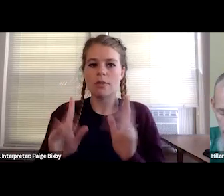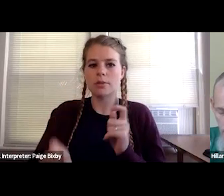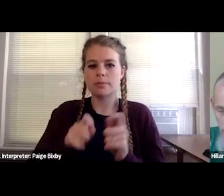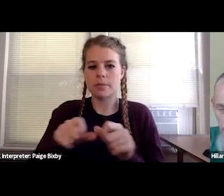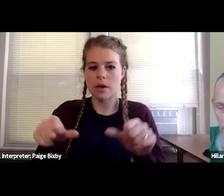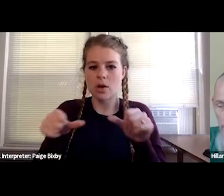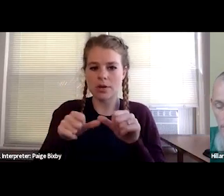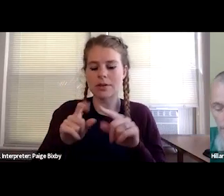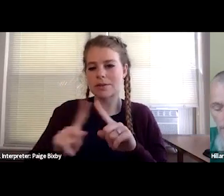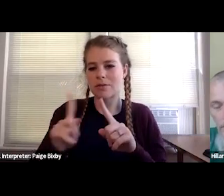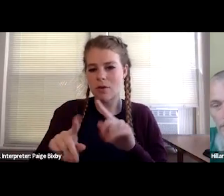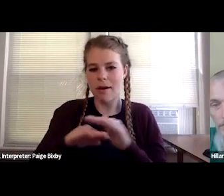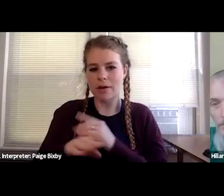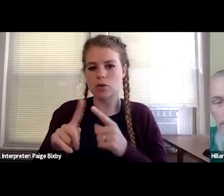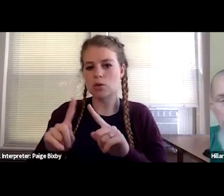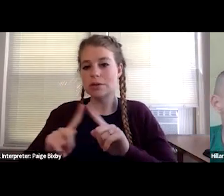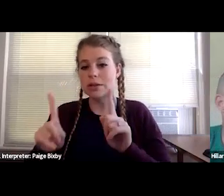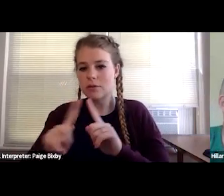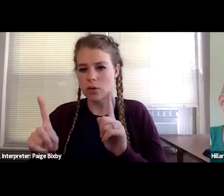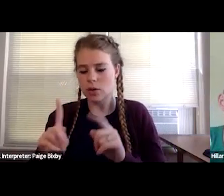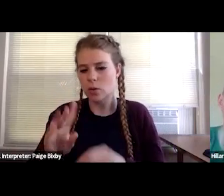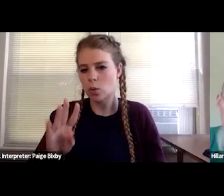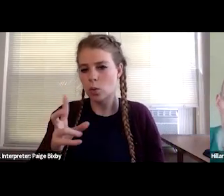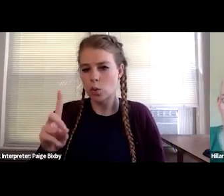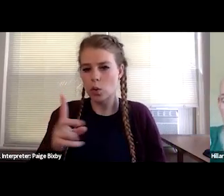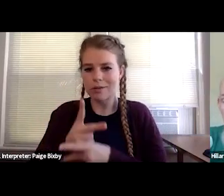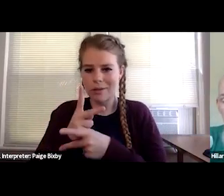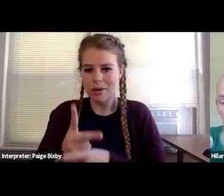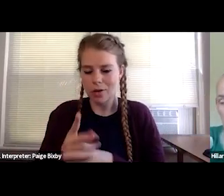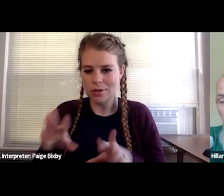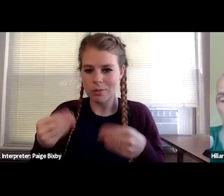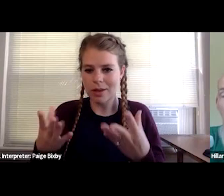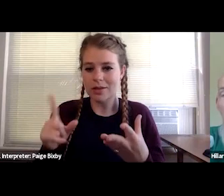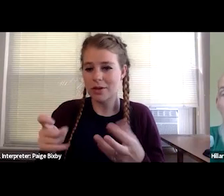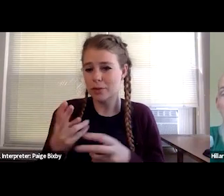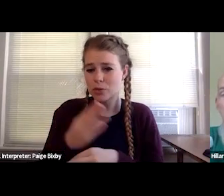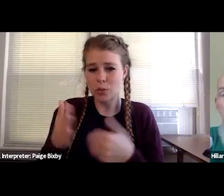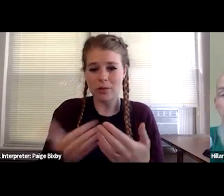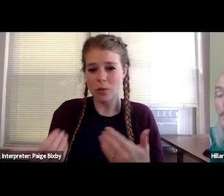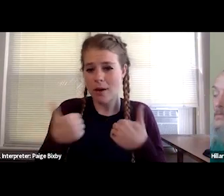to different wound care supplies, and that's totally, you know, you have to use with what you have. But just acknowledging that for folks,